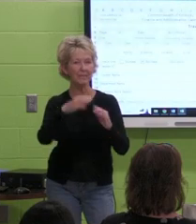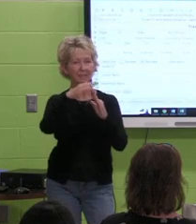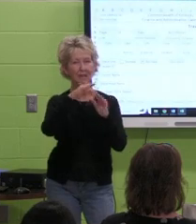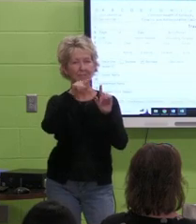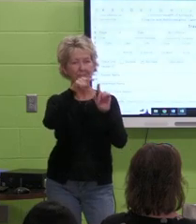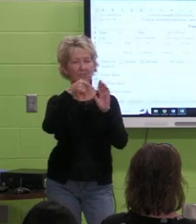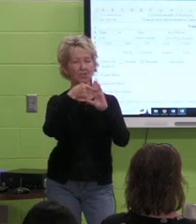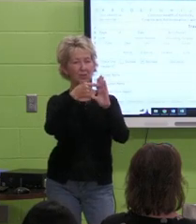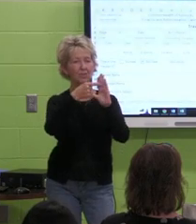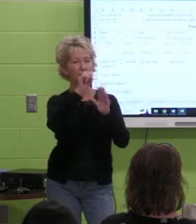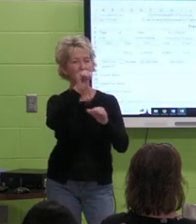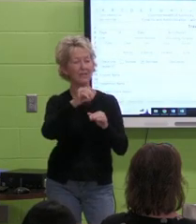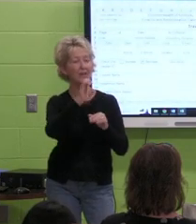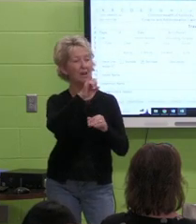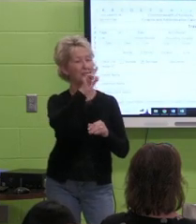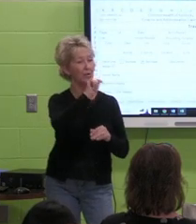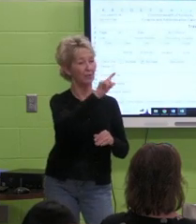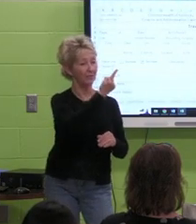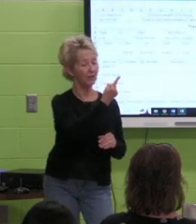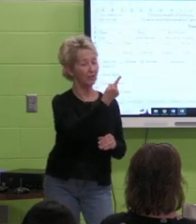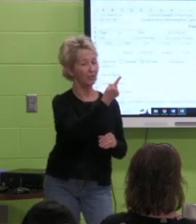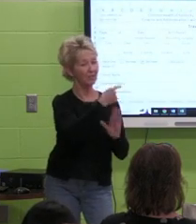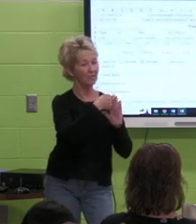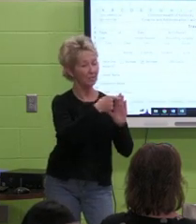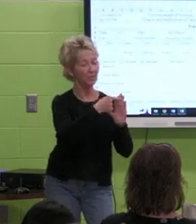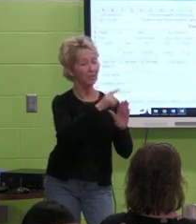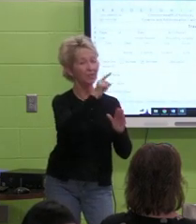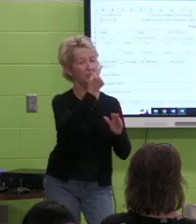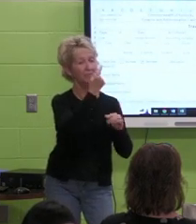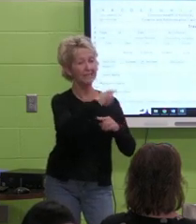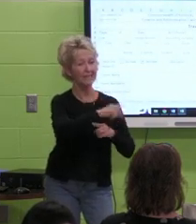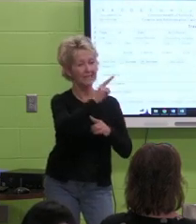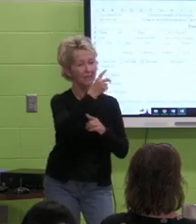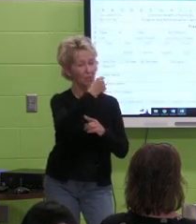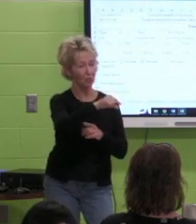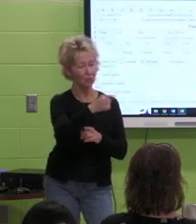you get to October 1st which is the first day of the second quarter and you look at your budget